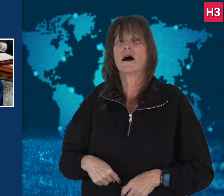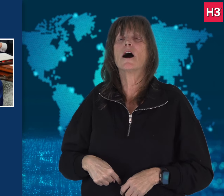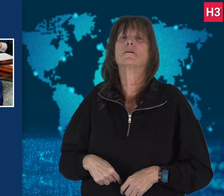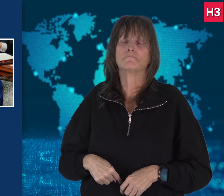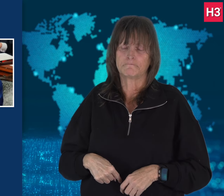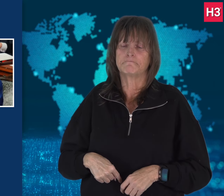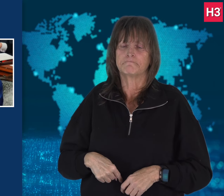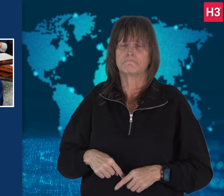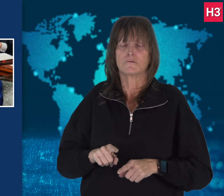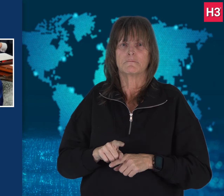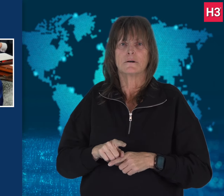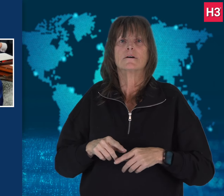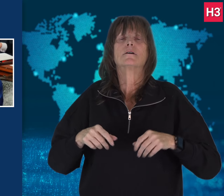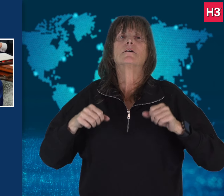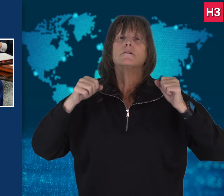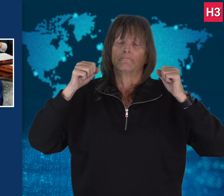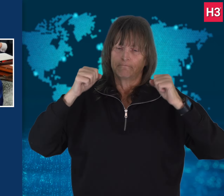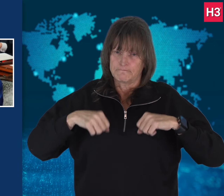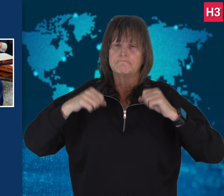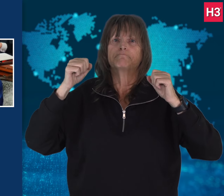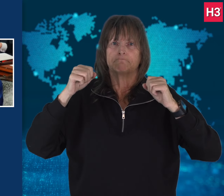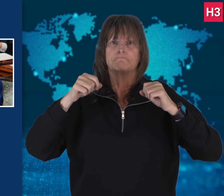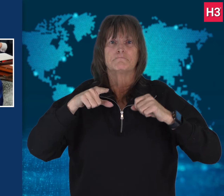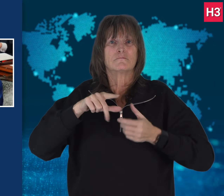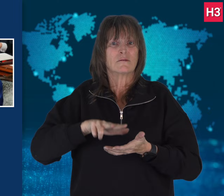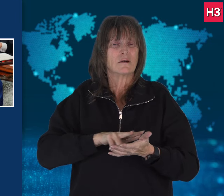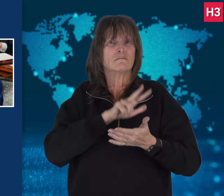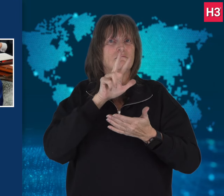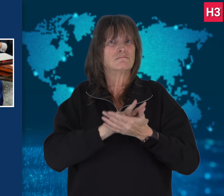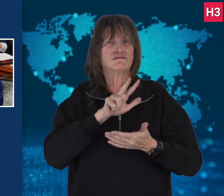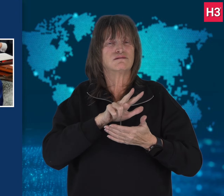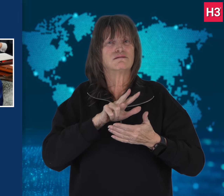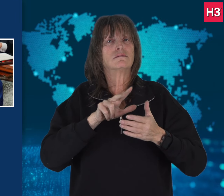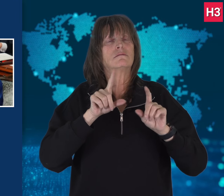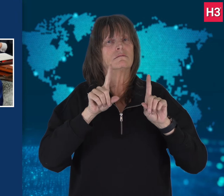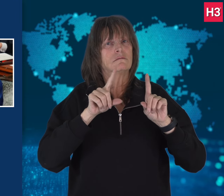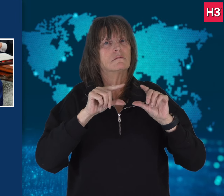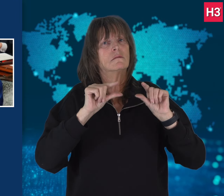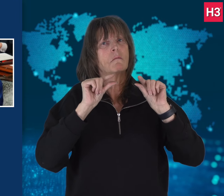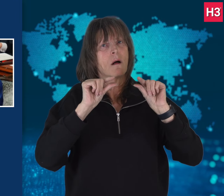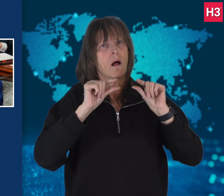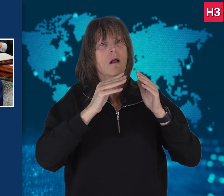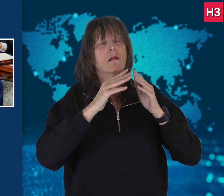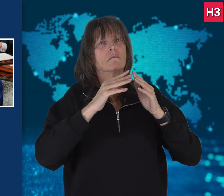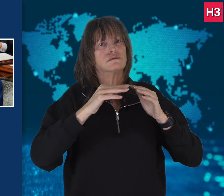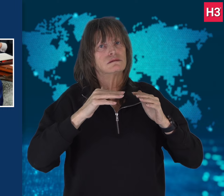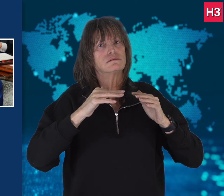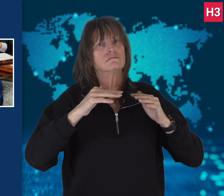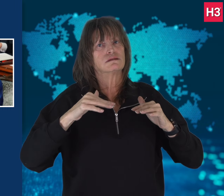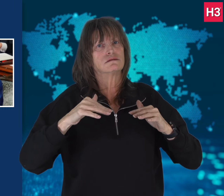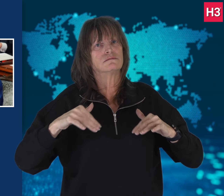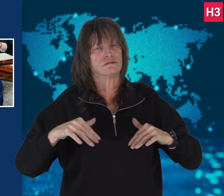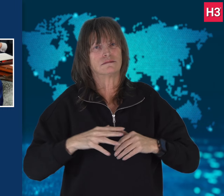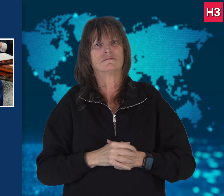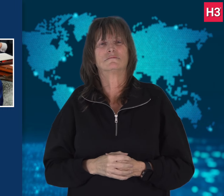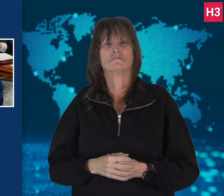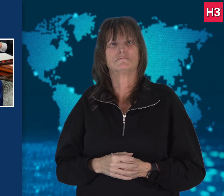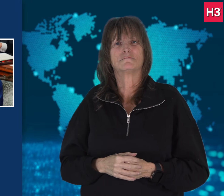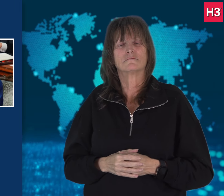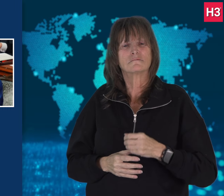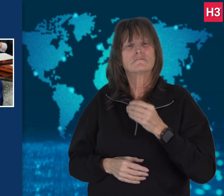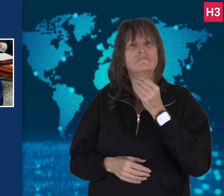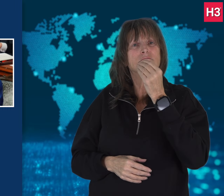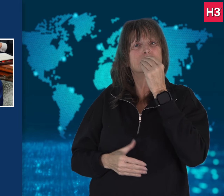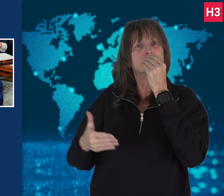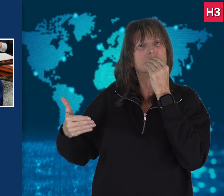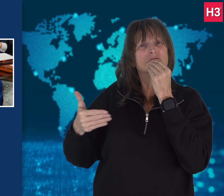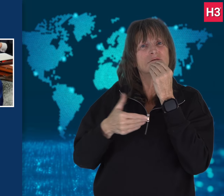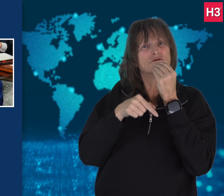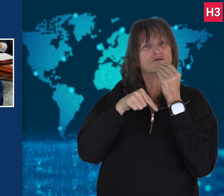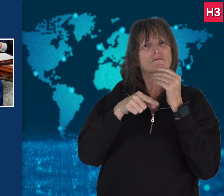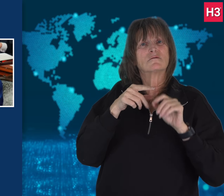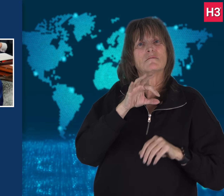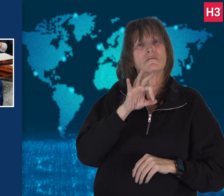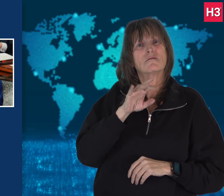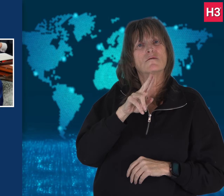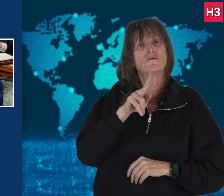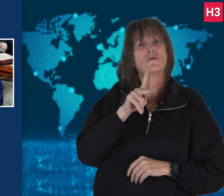from Fukushima and nine nearby regions will still not be allowed,